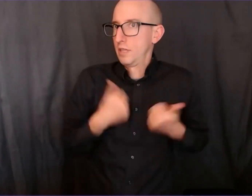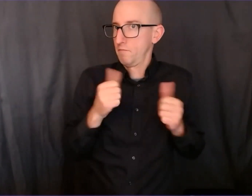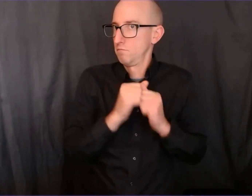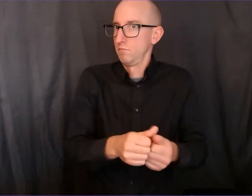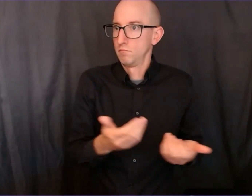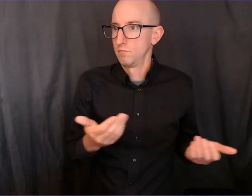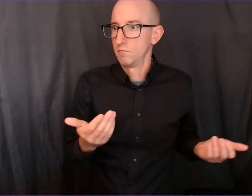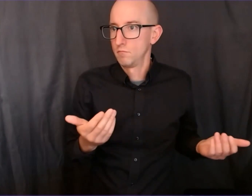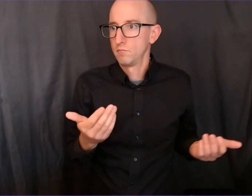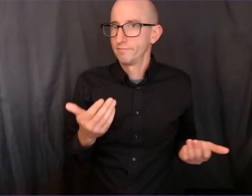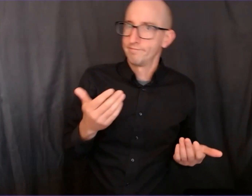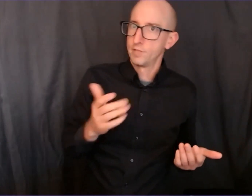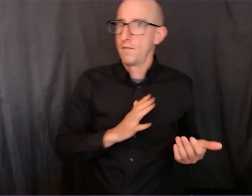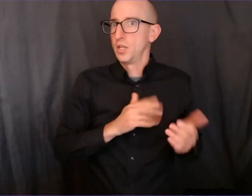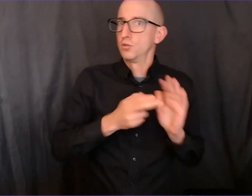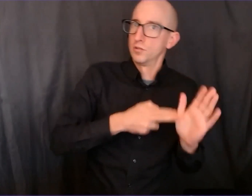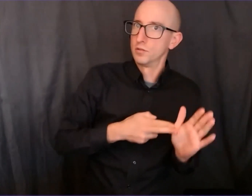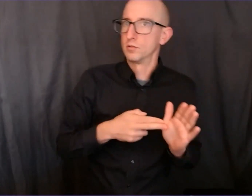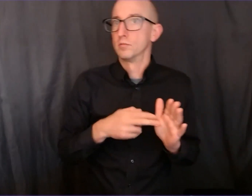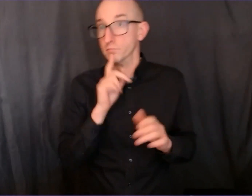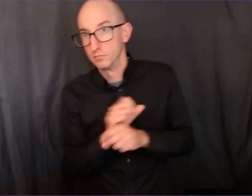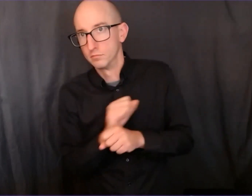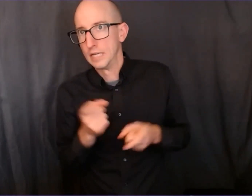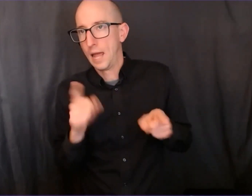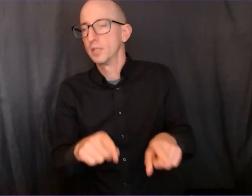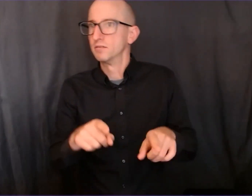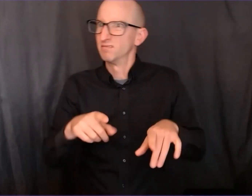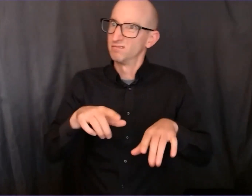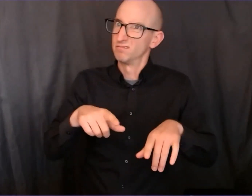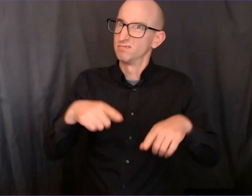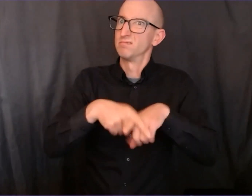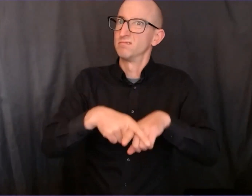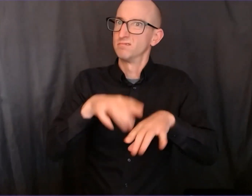to share with you where we're heading with this so you can go out there and plan and prepare for